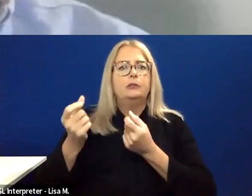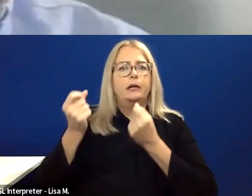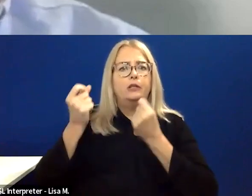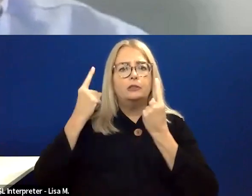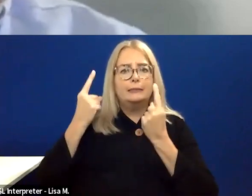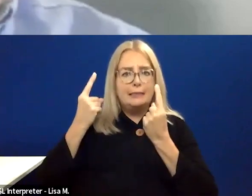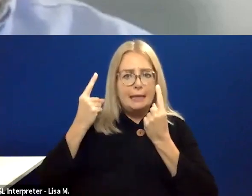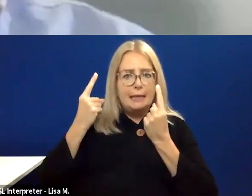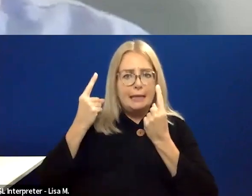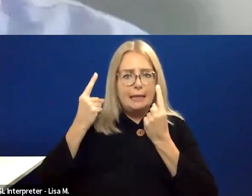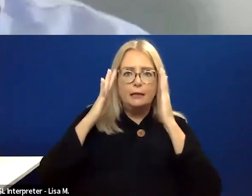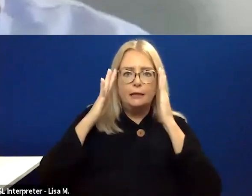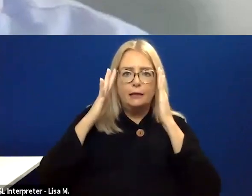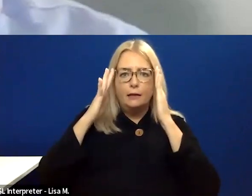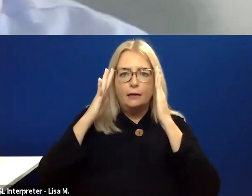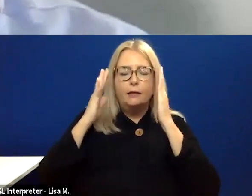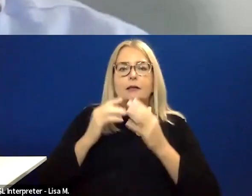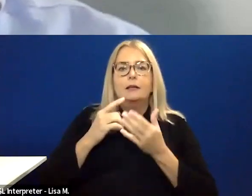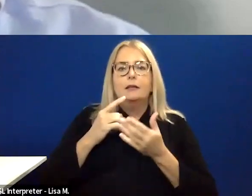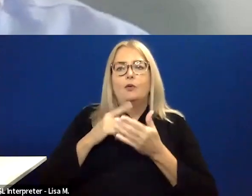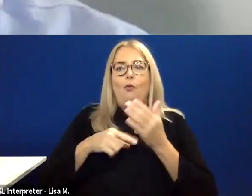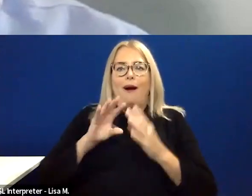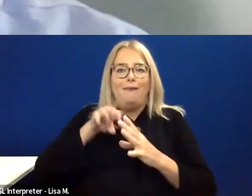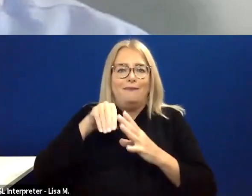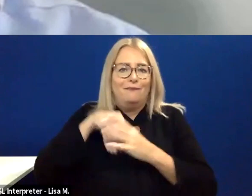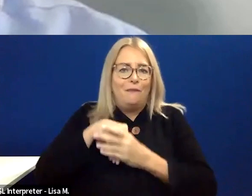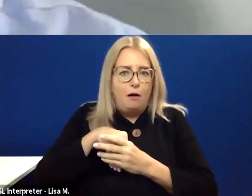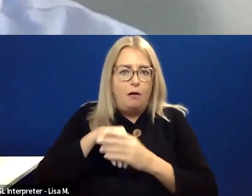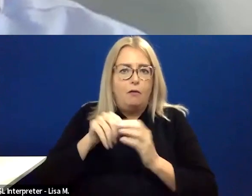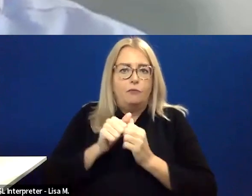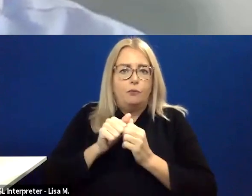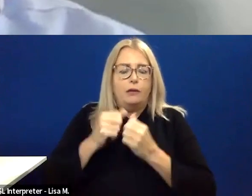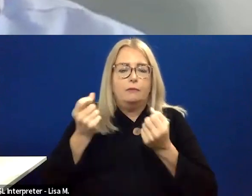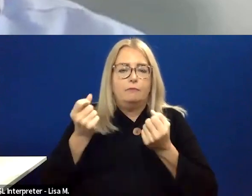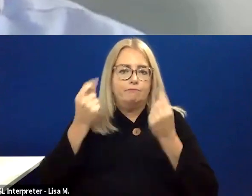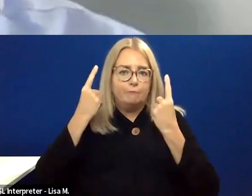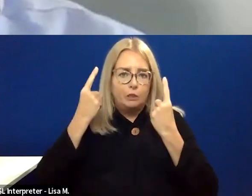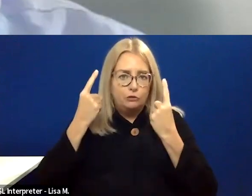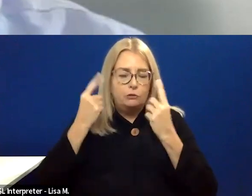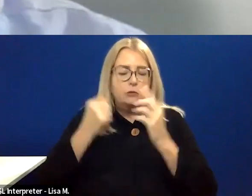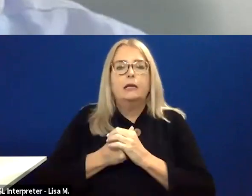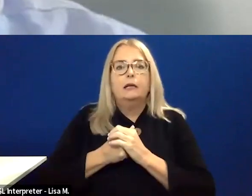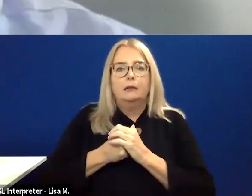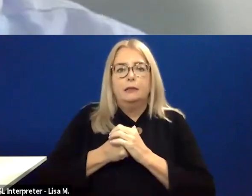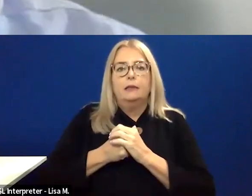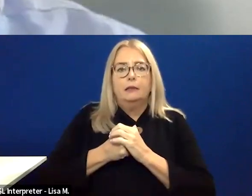it this way what goes into comprehension within the context of uh of a curriculum